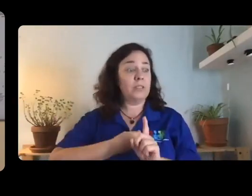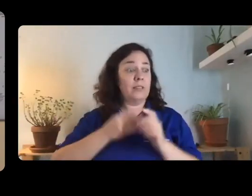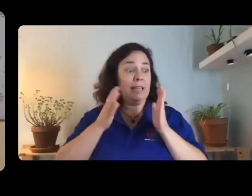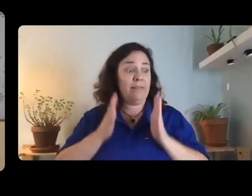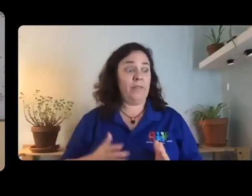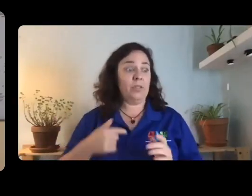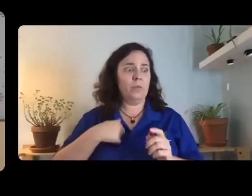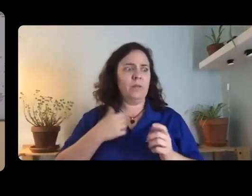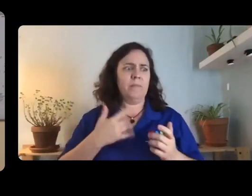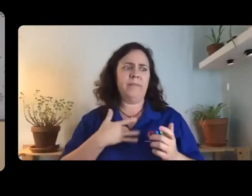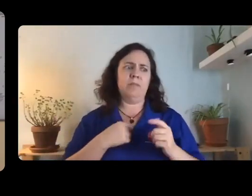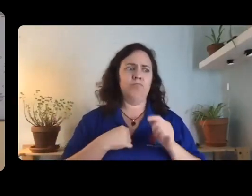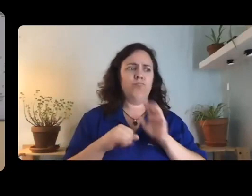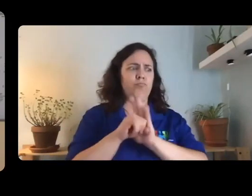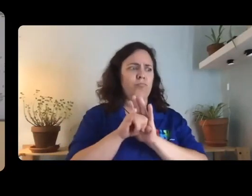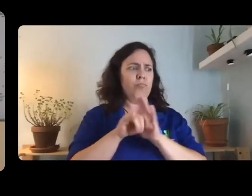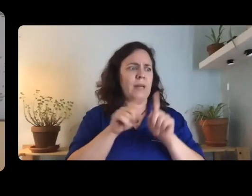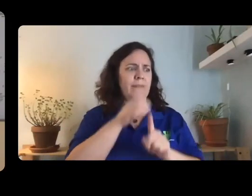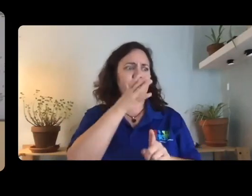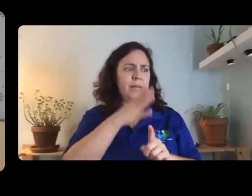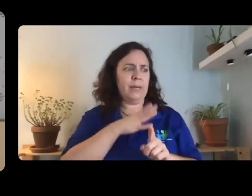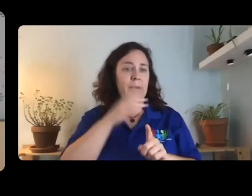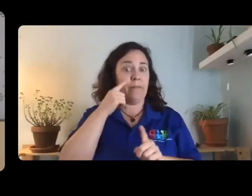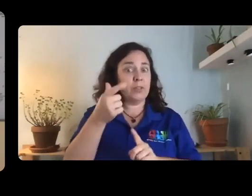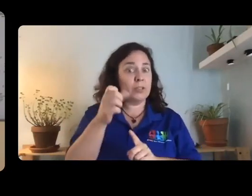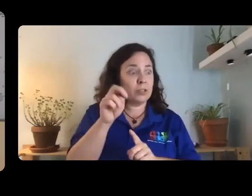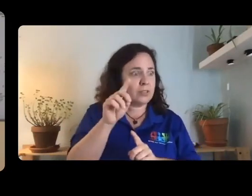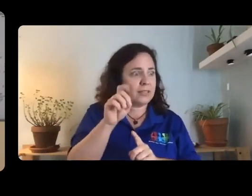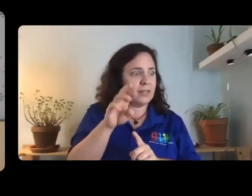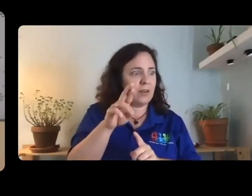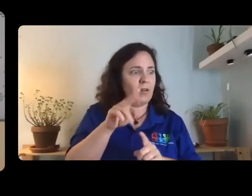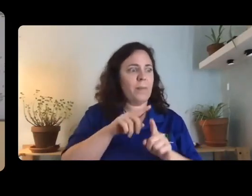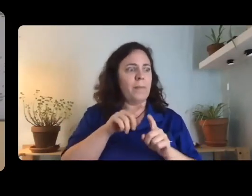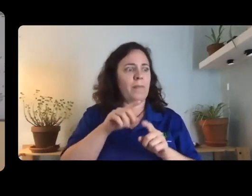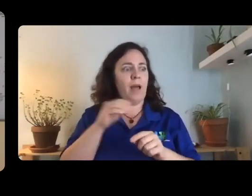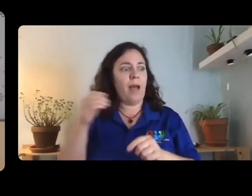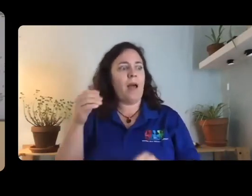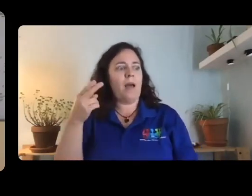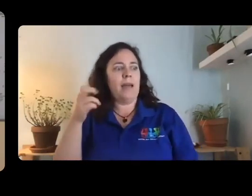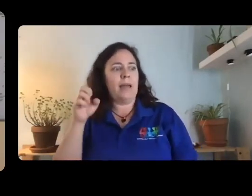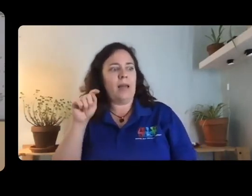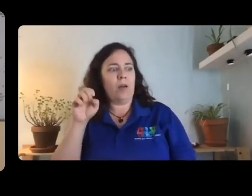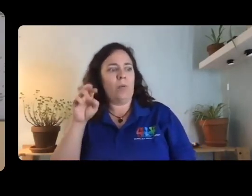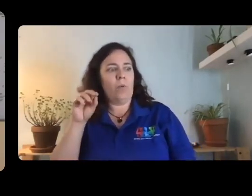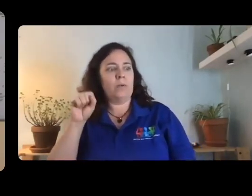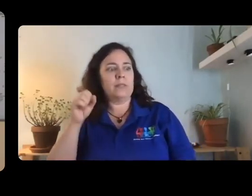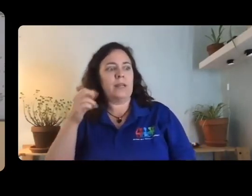And I ask this because a transgender individual may self-identify as female for gender and